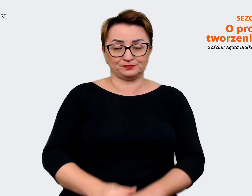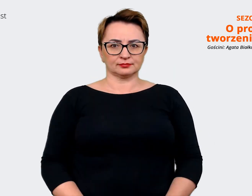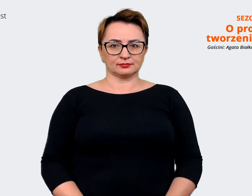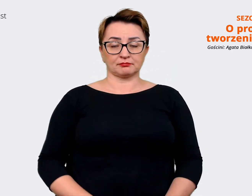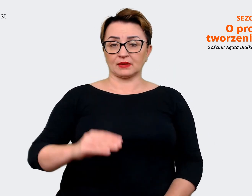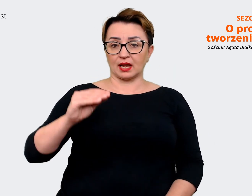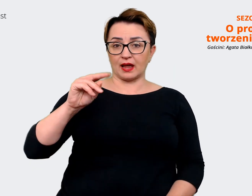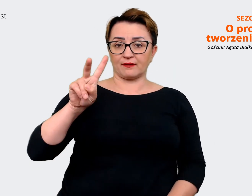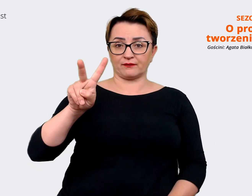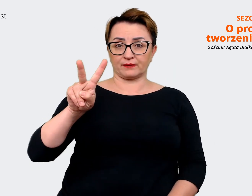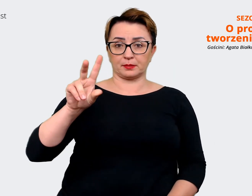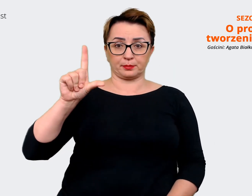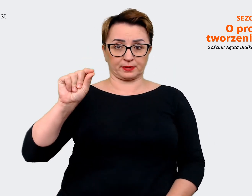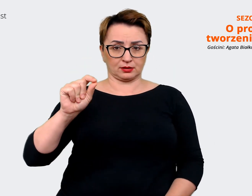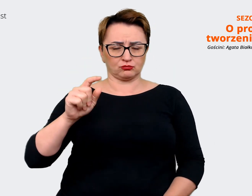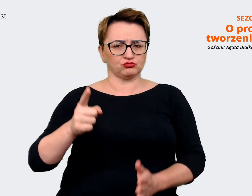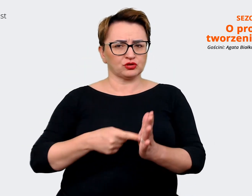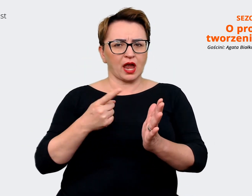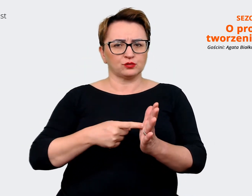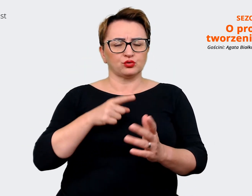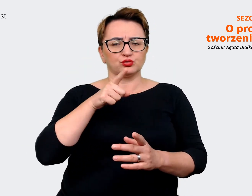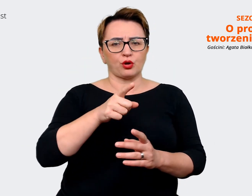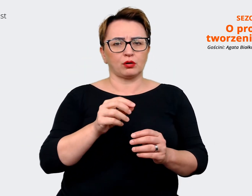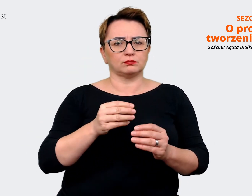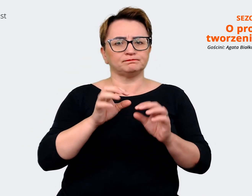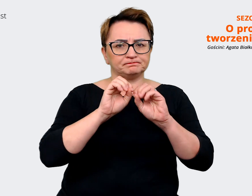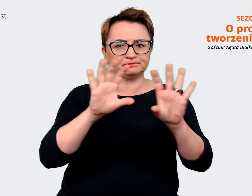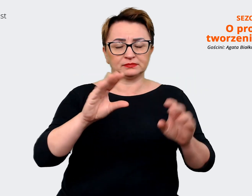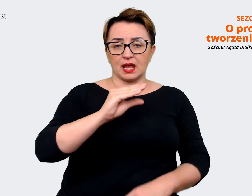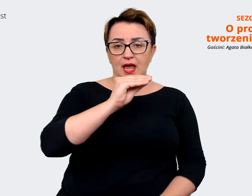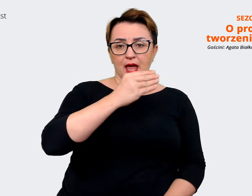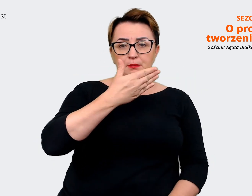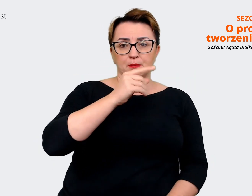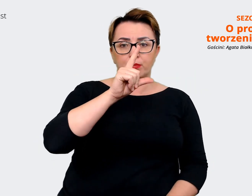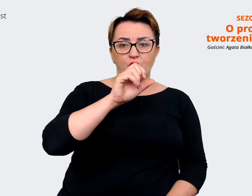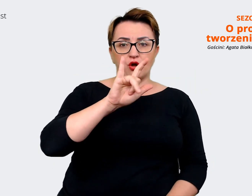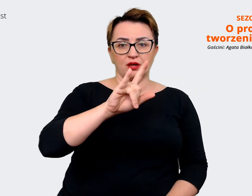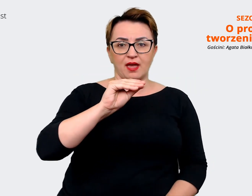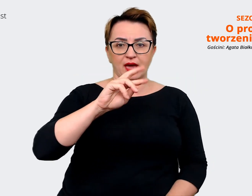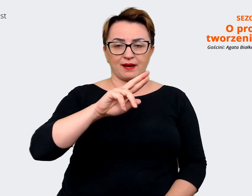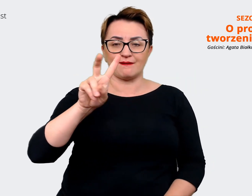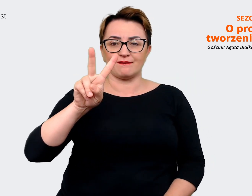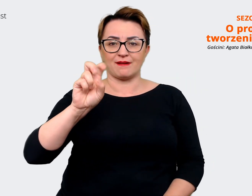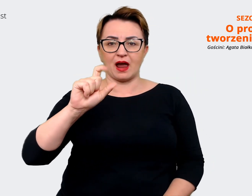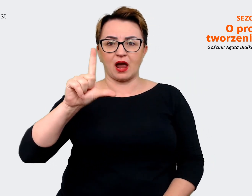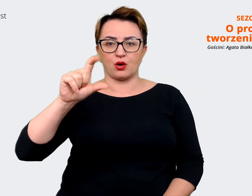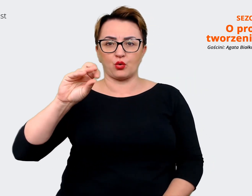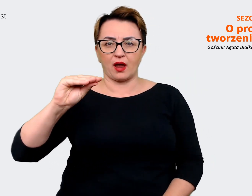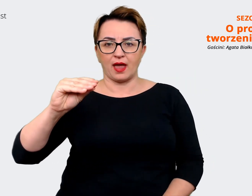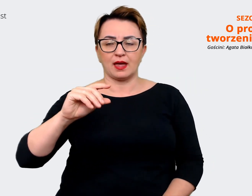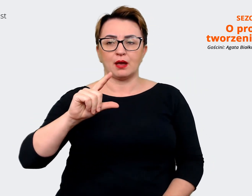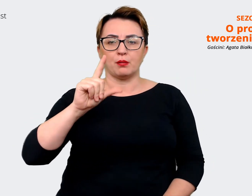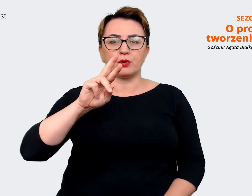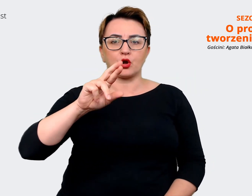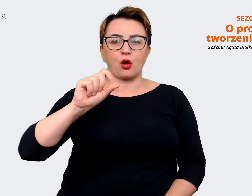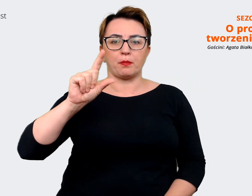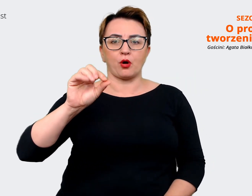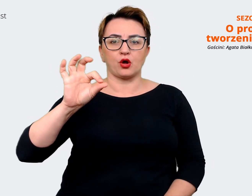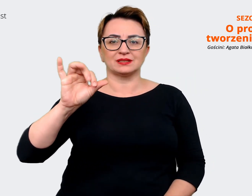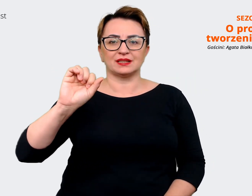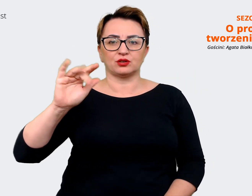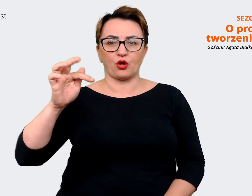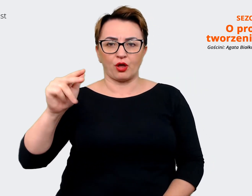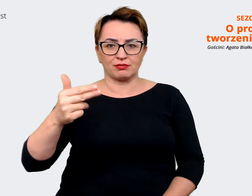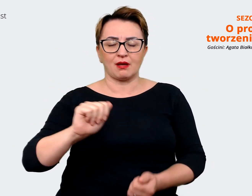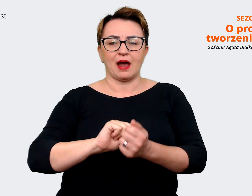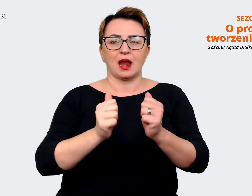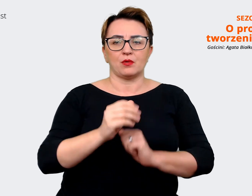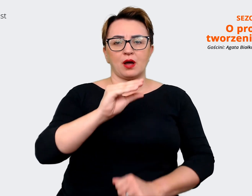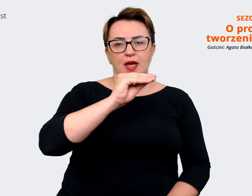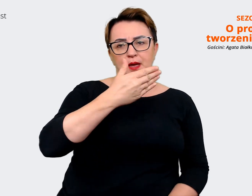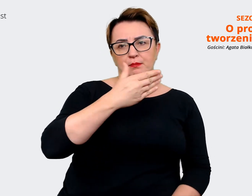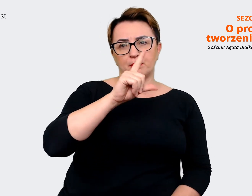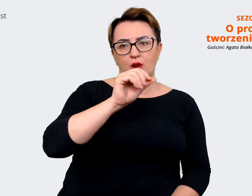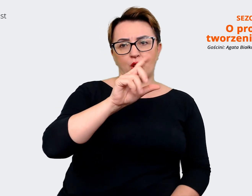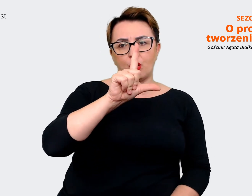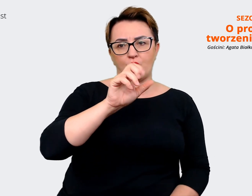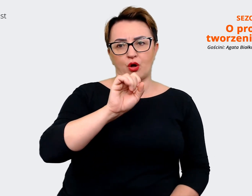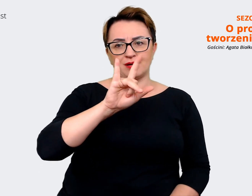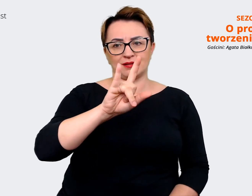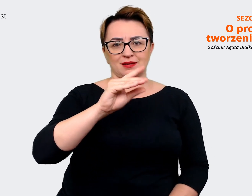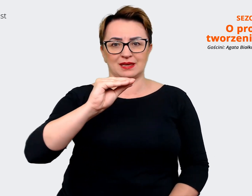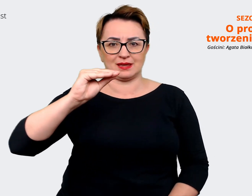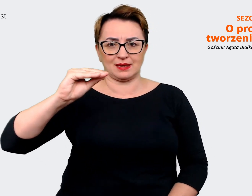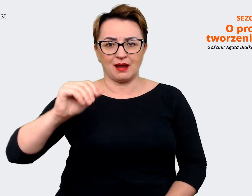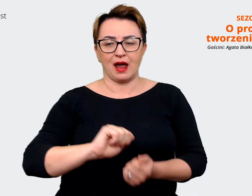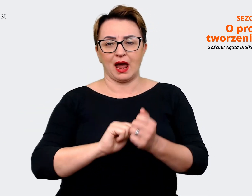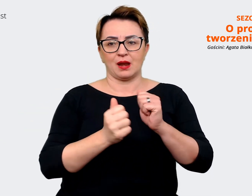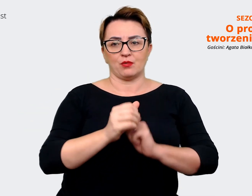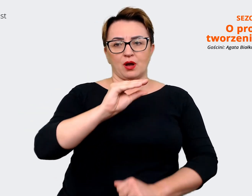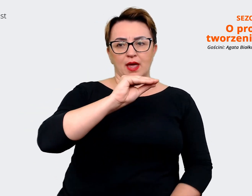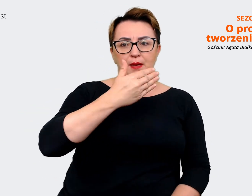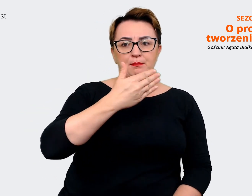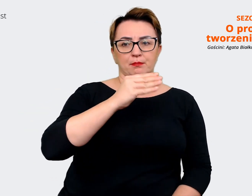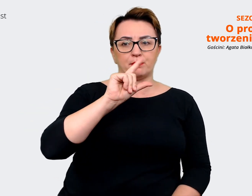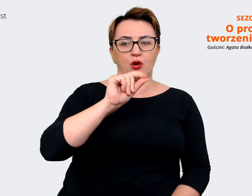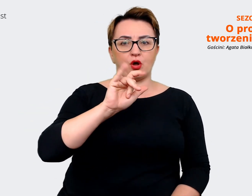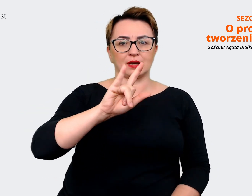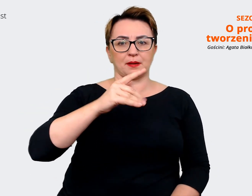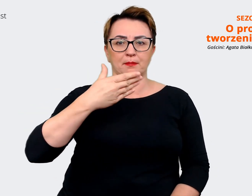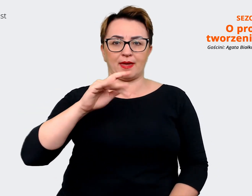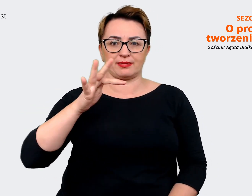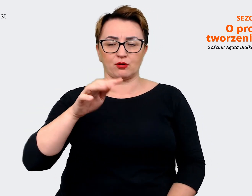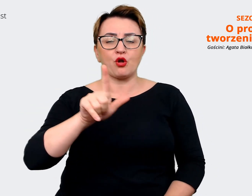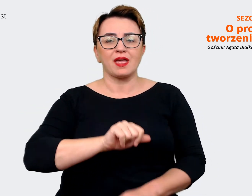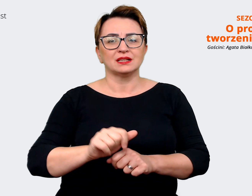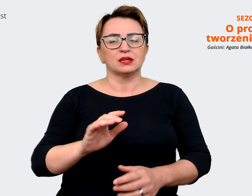Sure. EVP is most commonly developed as an employer value proposition. I've also come across employee value proposition or employment value proposition. It's the value proposition that the employer has for the employee.